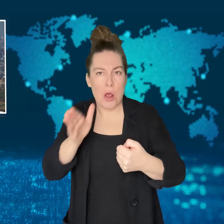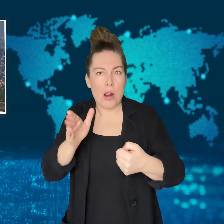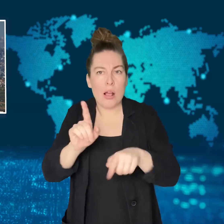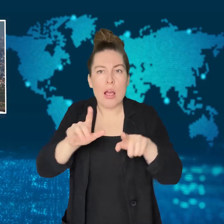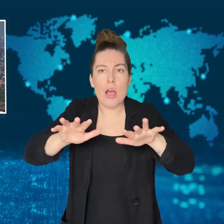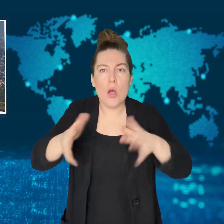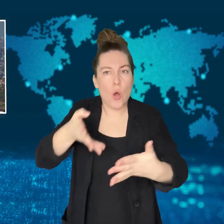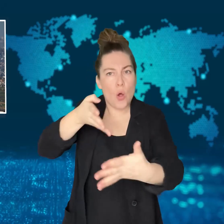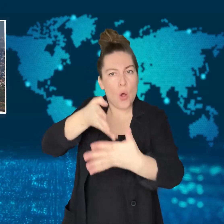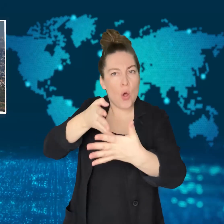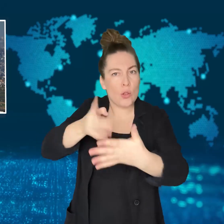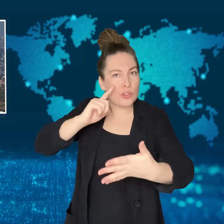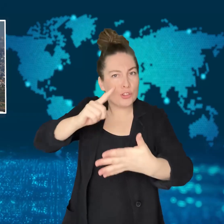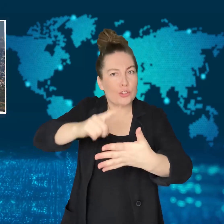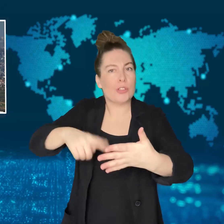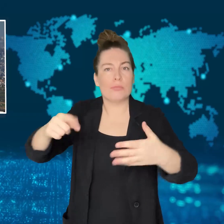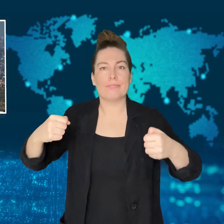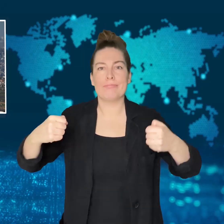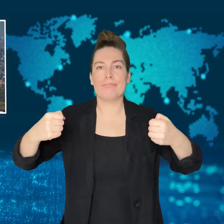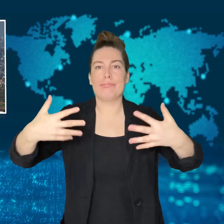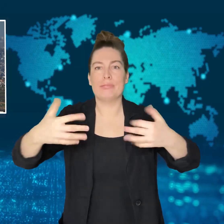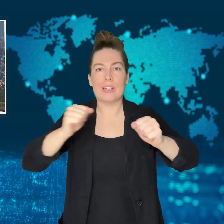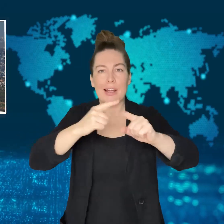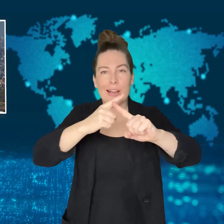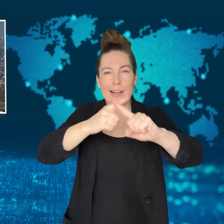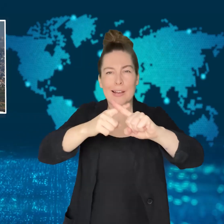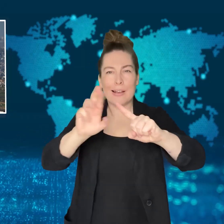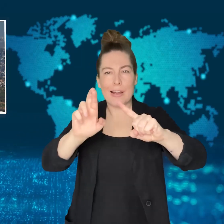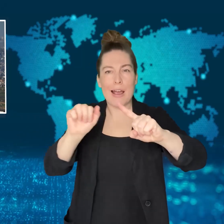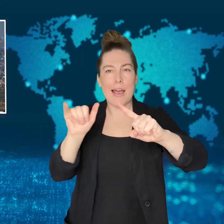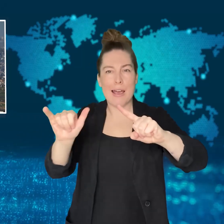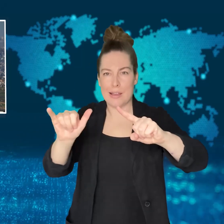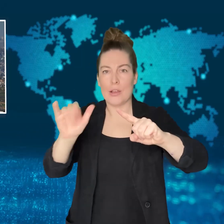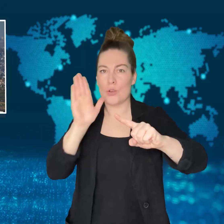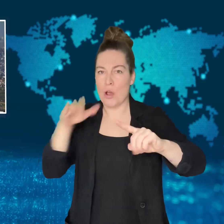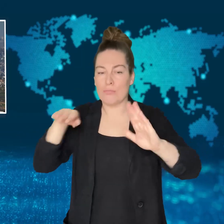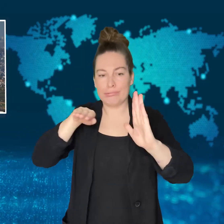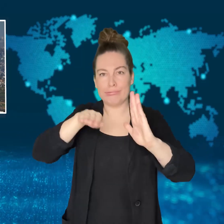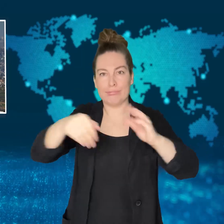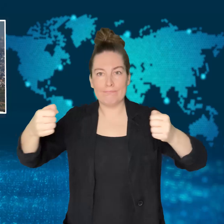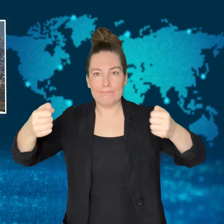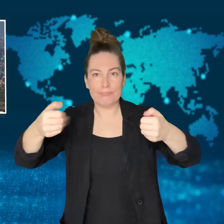who have been serving sentences in Israel.